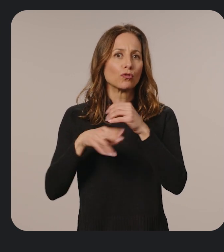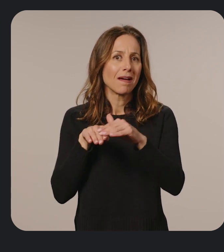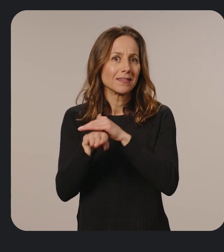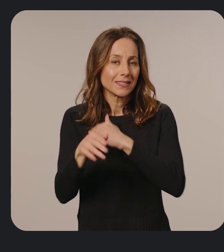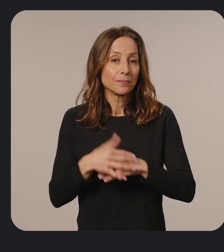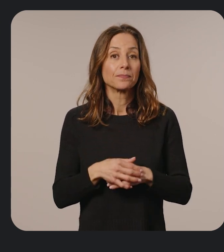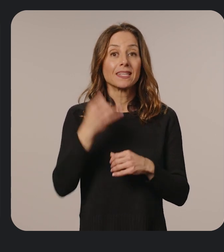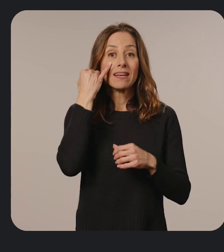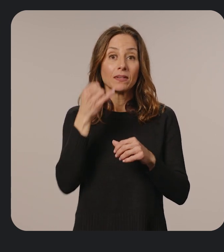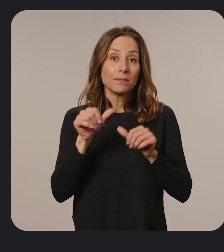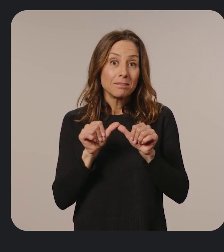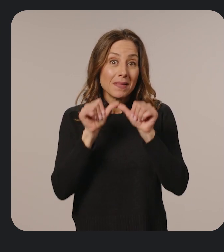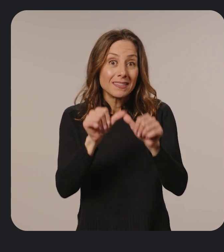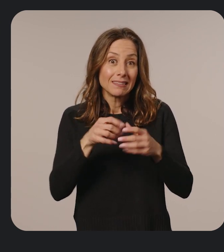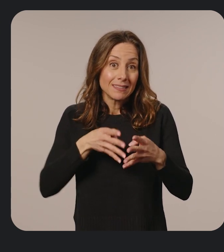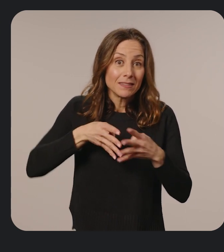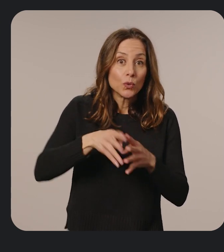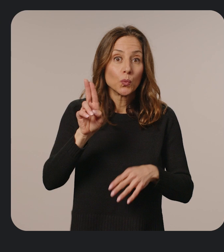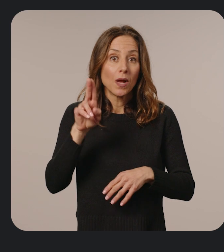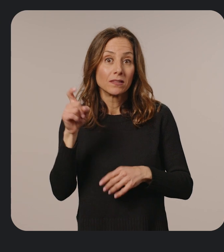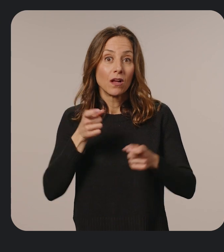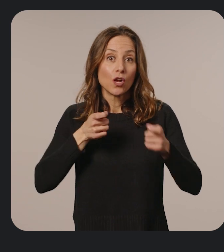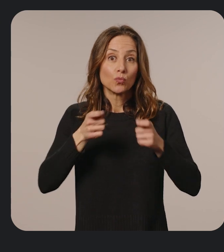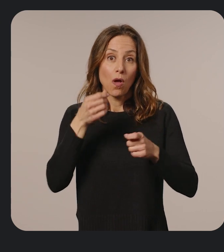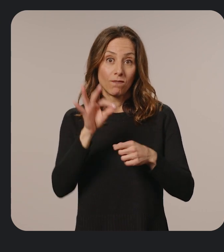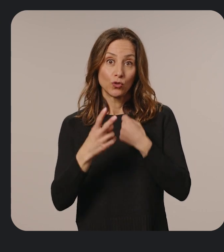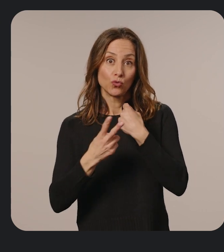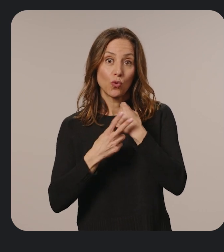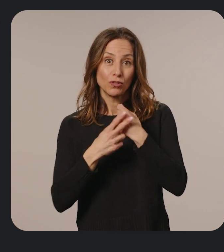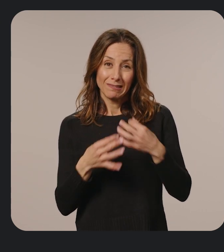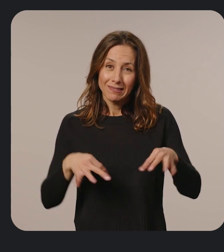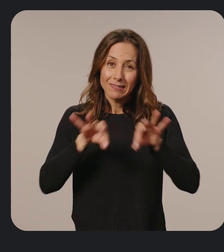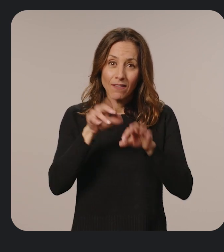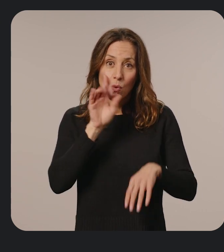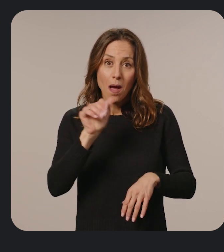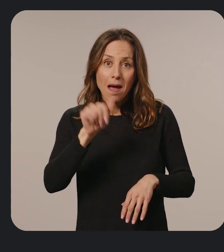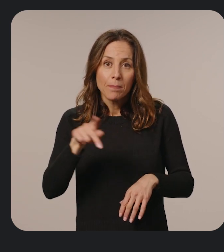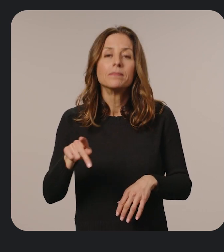But if maintaining embedded UX control of storage is critical for your app, you must make the relevant changes